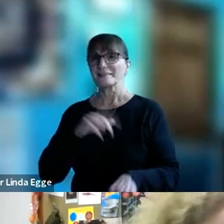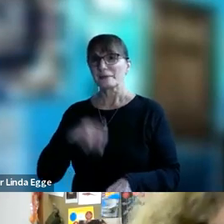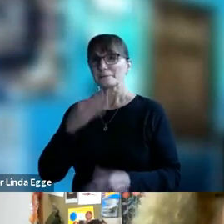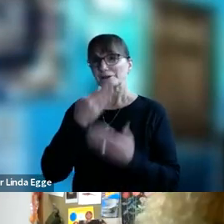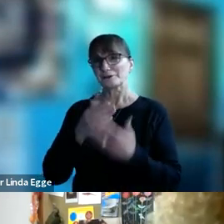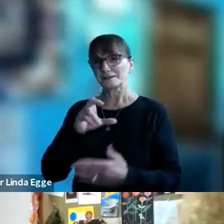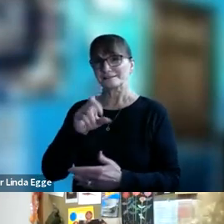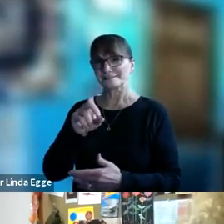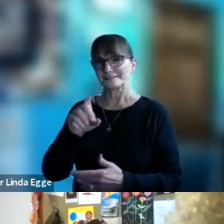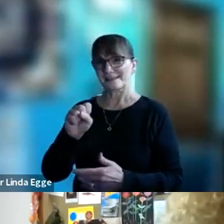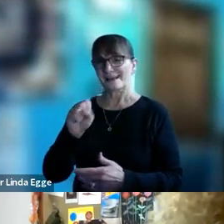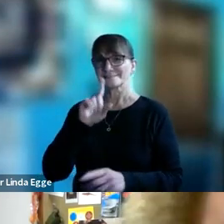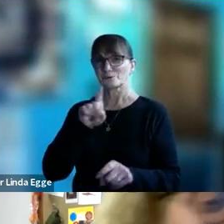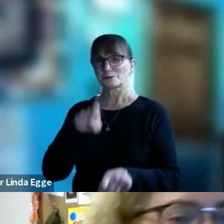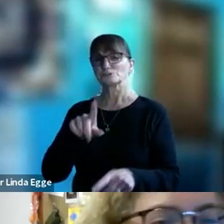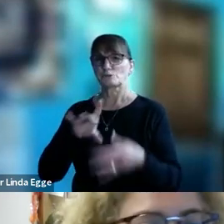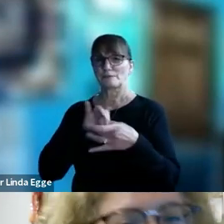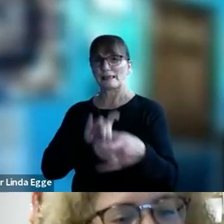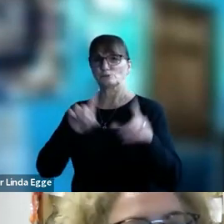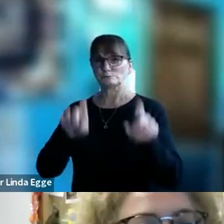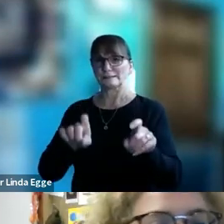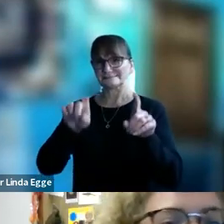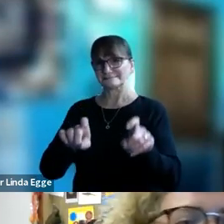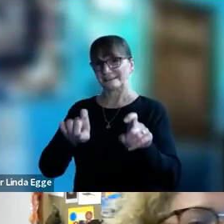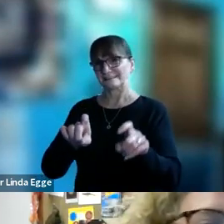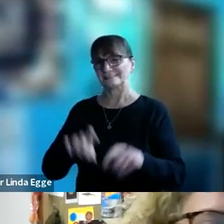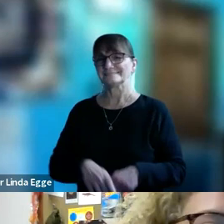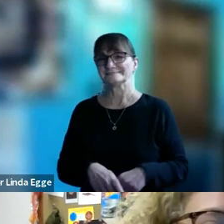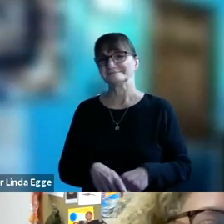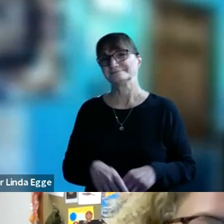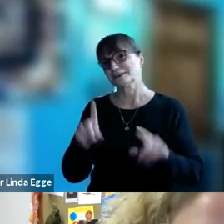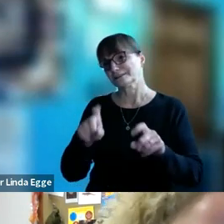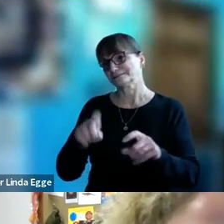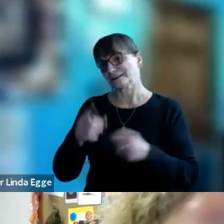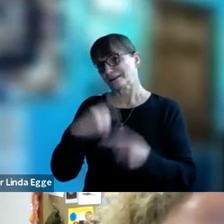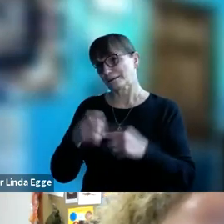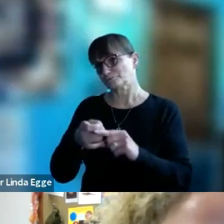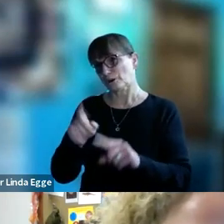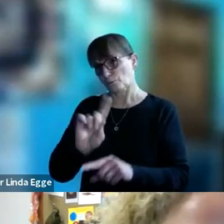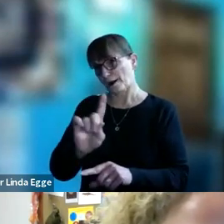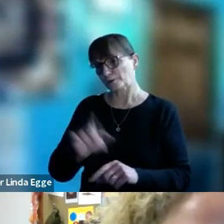about the testing and where the testing comes from. Does it matter?